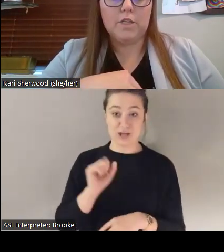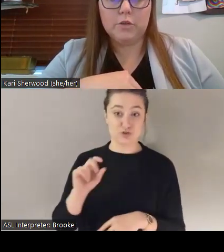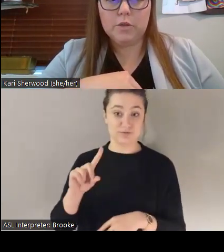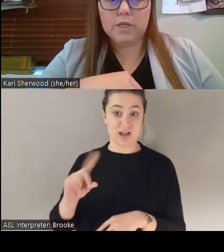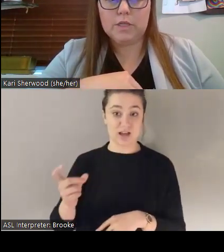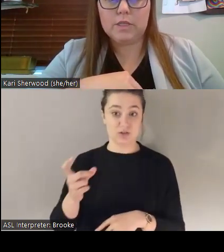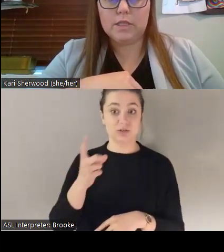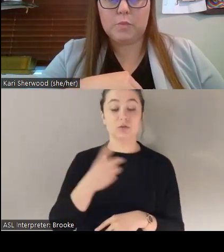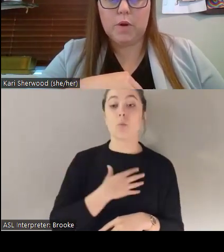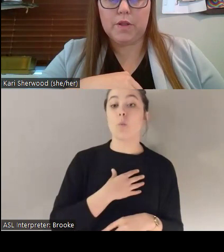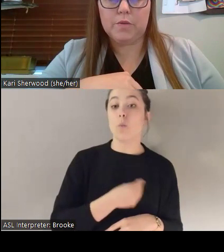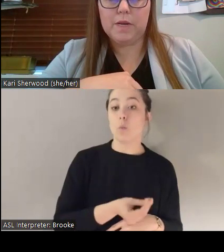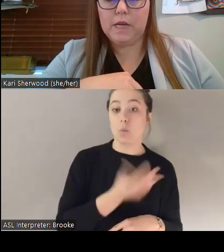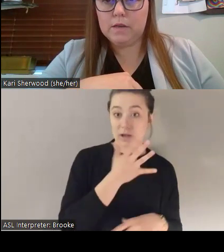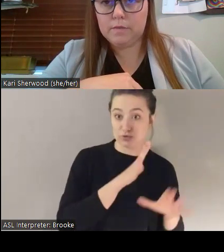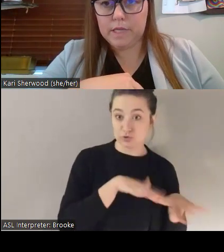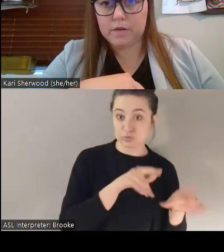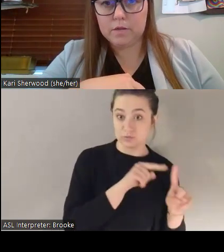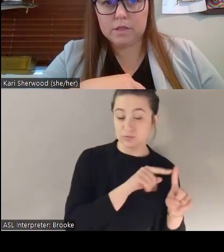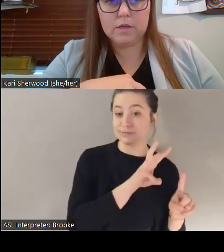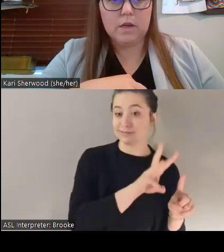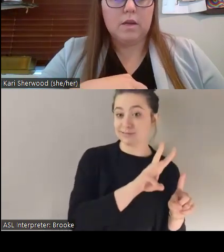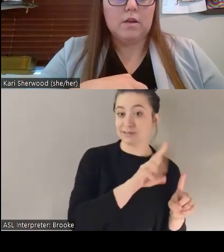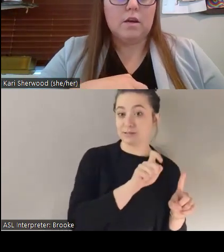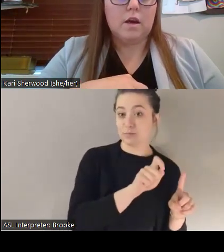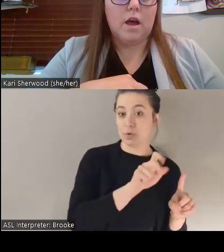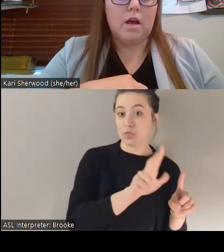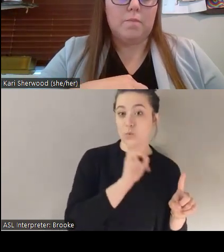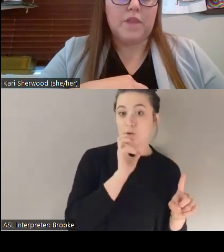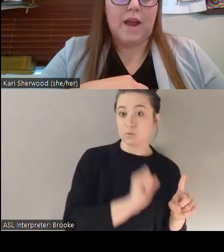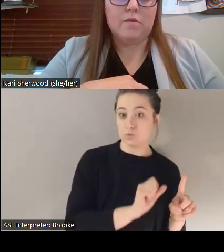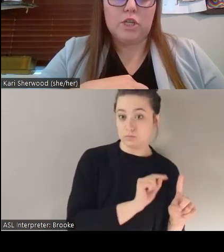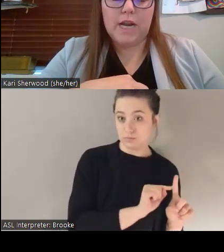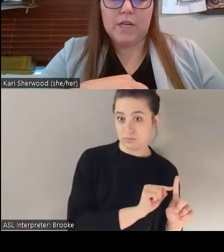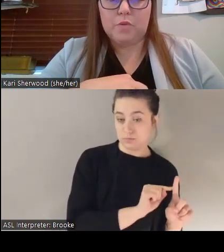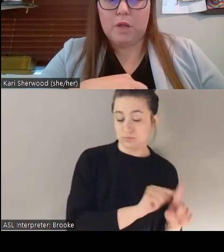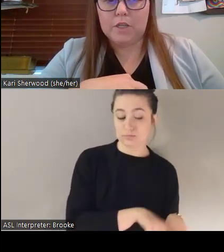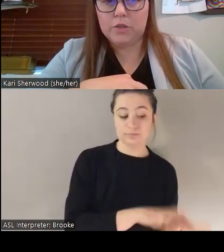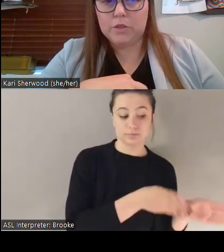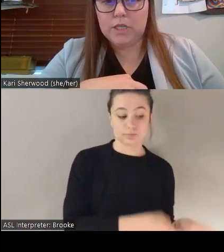children is 6.3 years. The average age for Black children